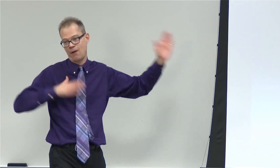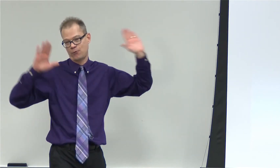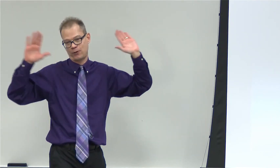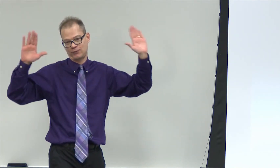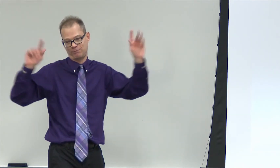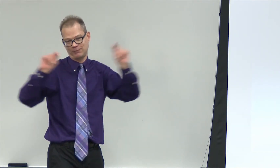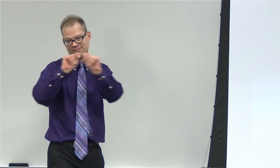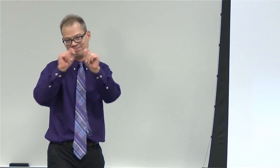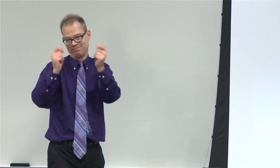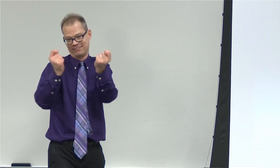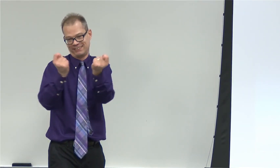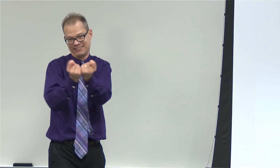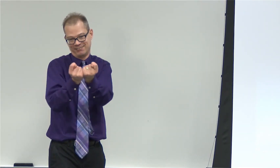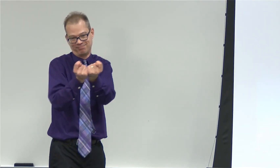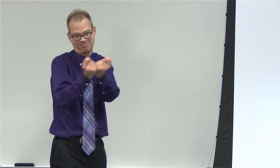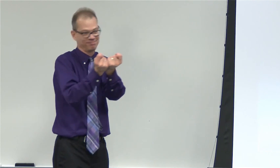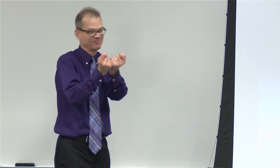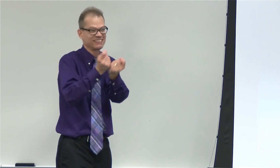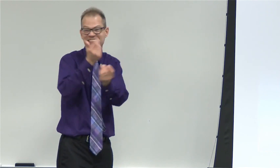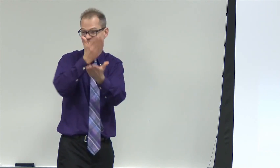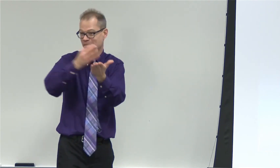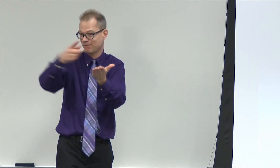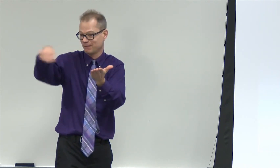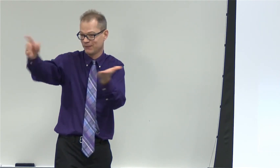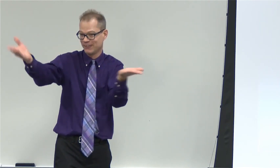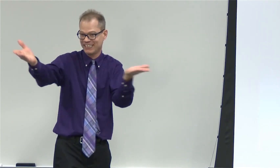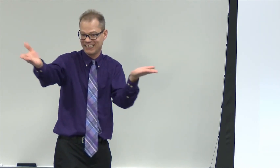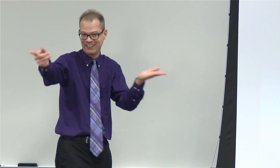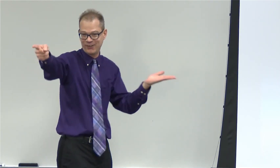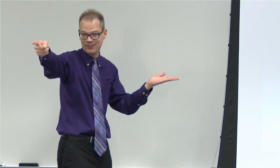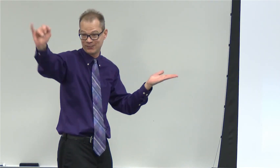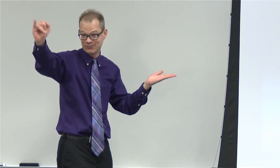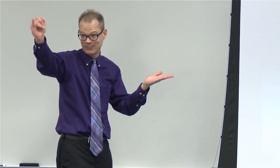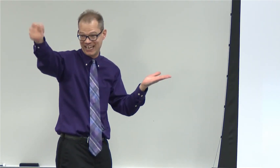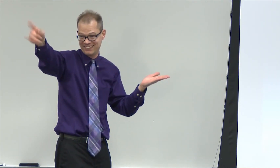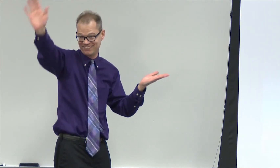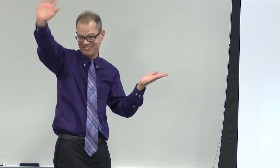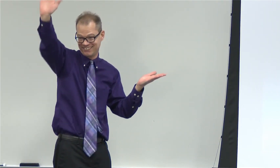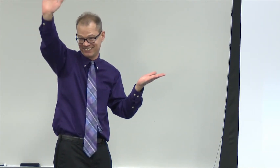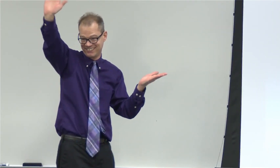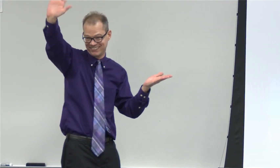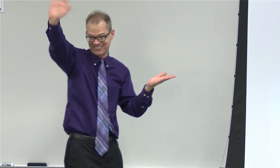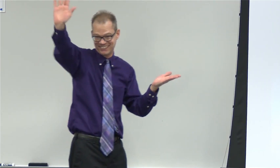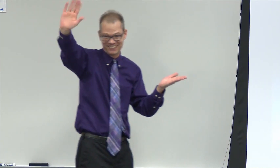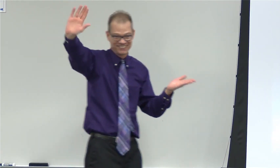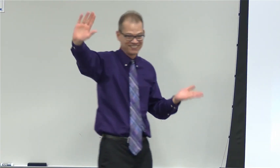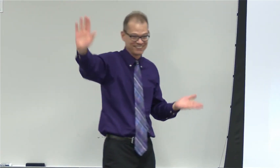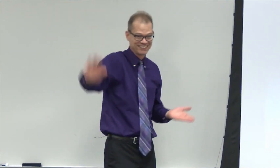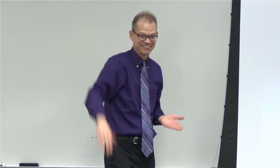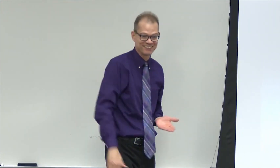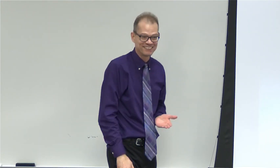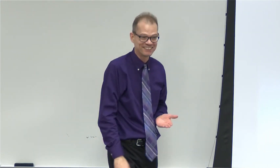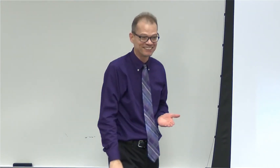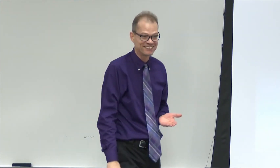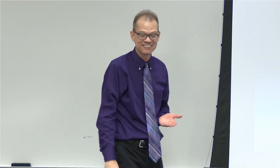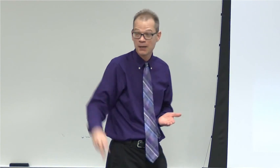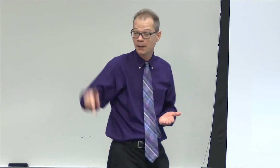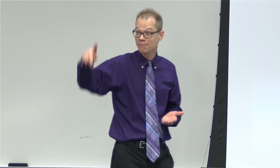I want to thank my wonderful team. Some of you are here today.